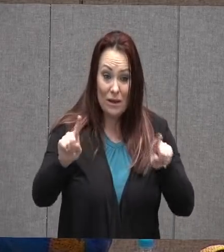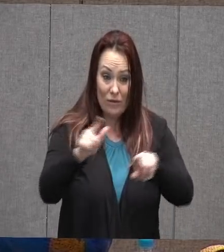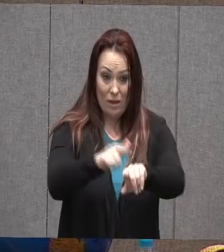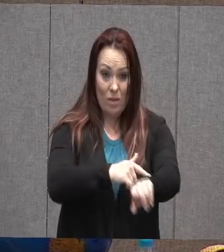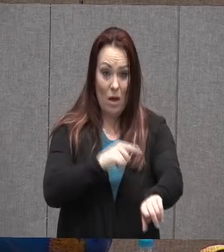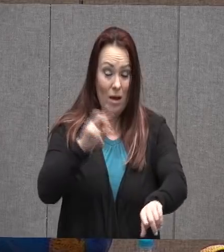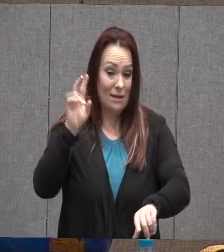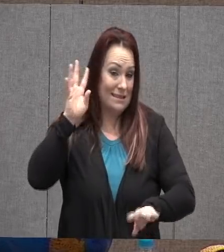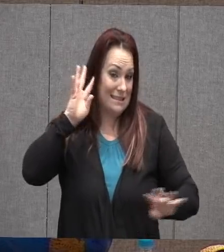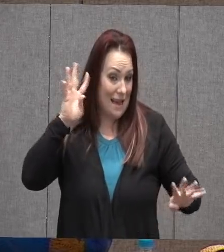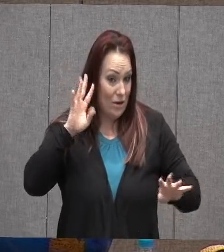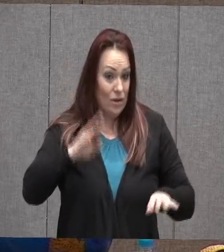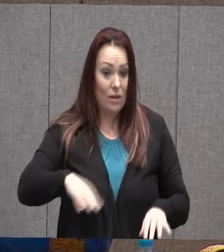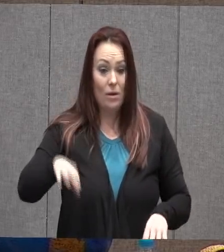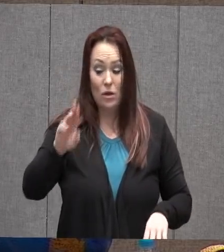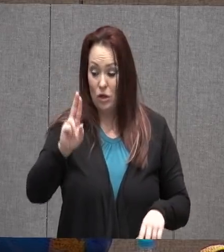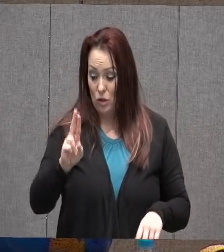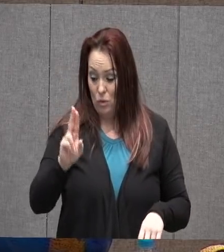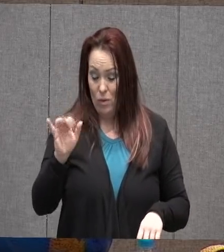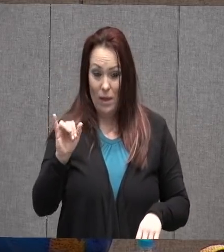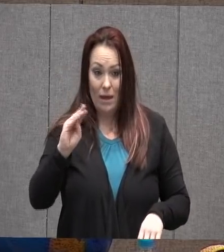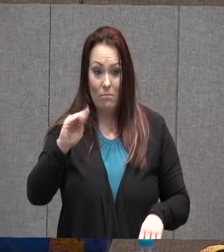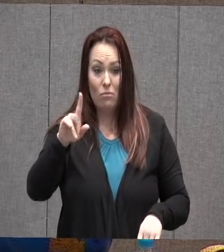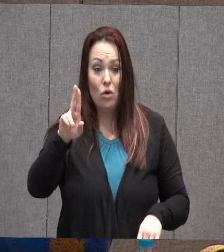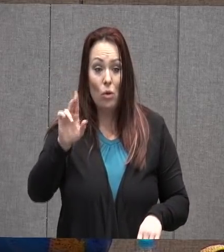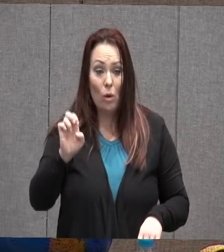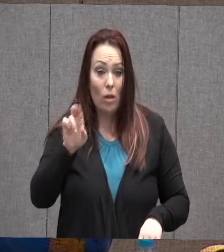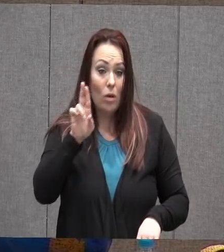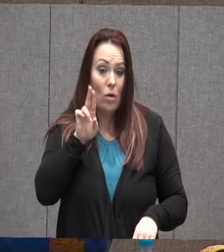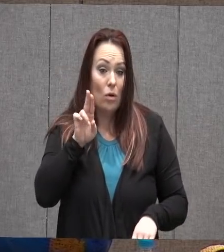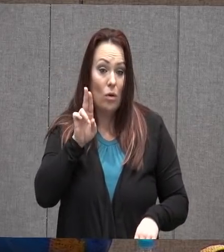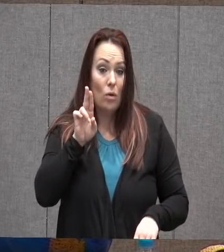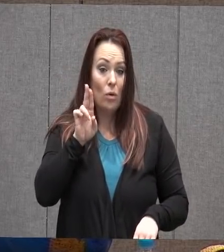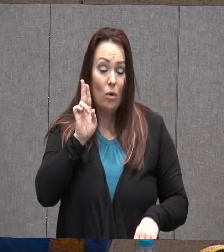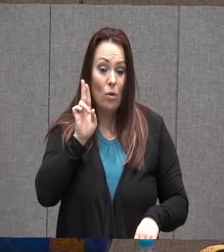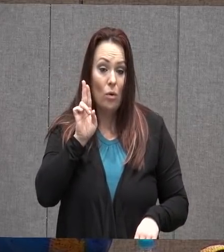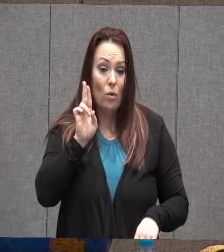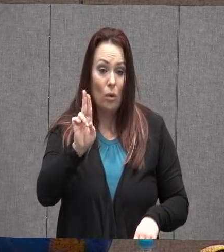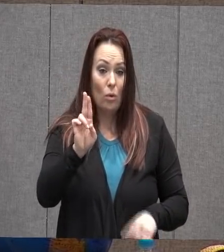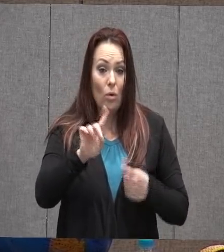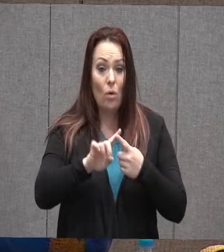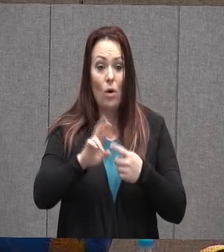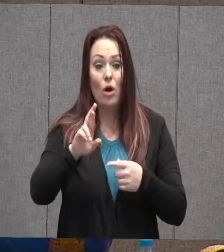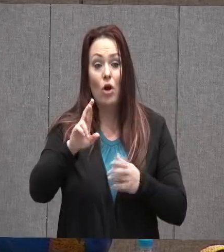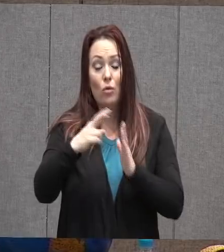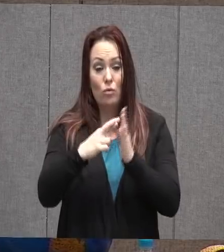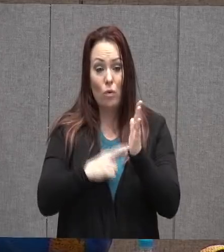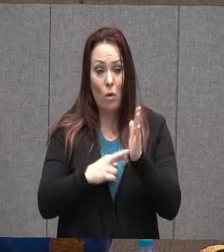U like in mule or oo like in rule. So let's try that last one.